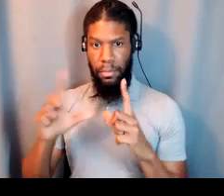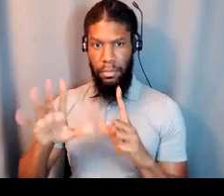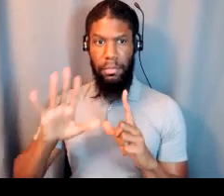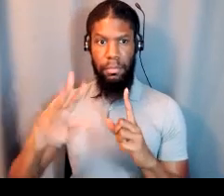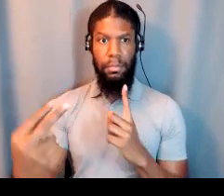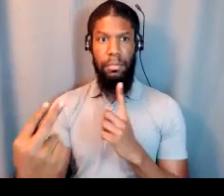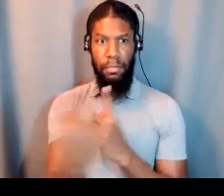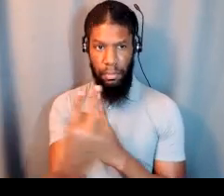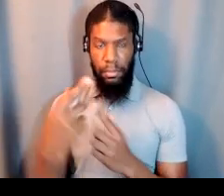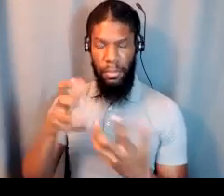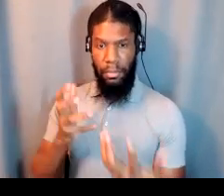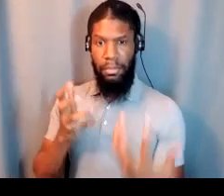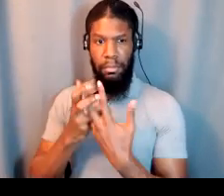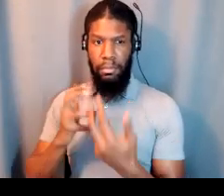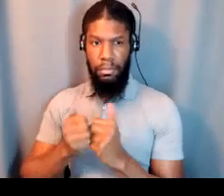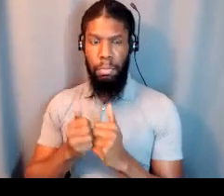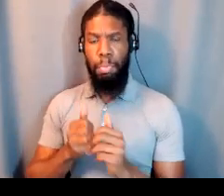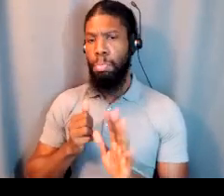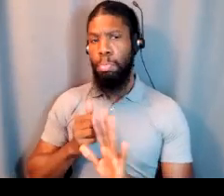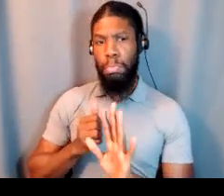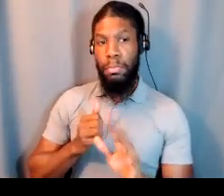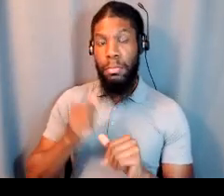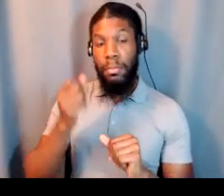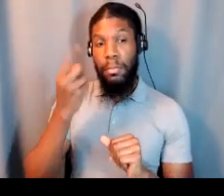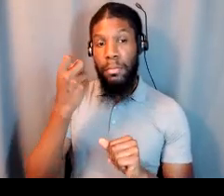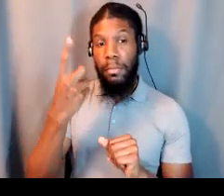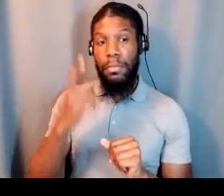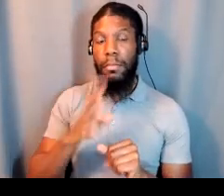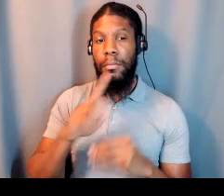Suhr-Sytsma and Brown even frame the culture of their writing center as anti-hierarchical: